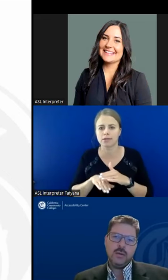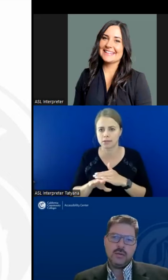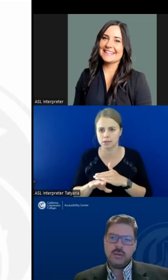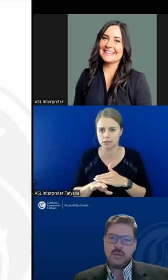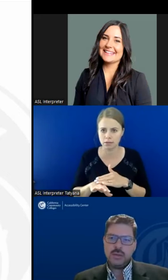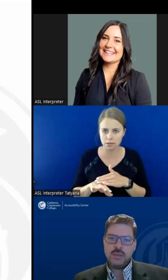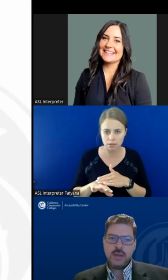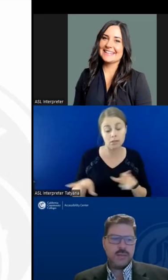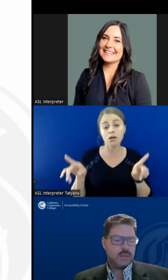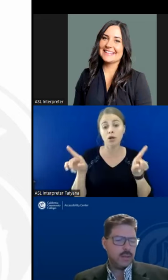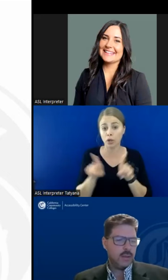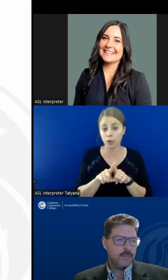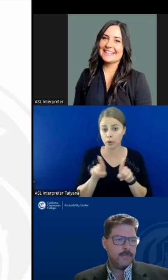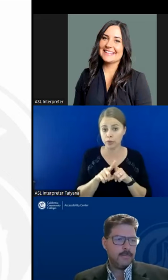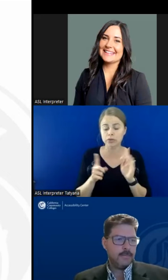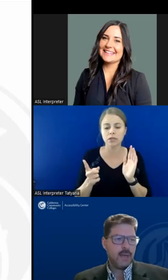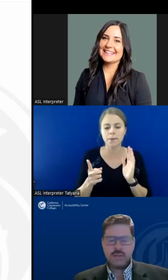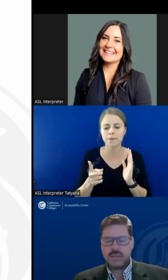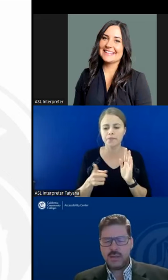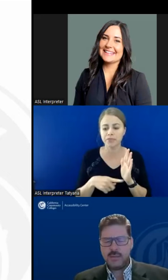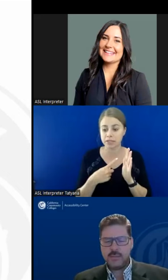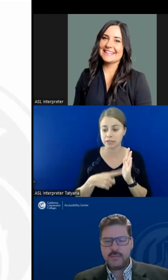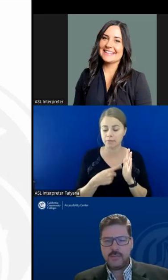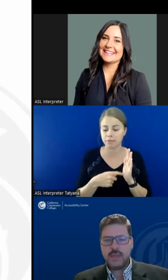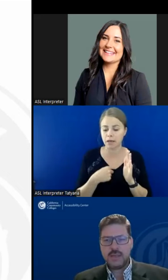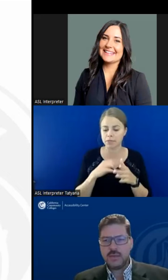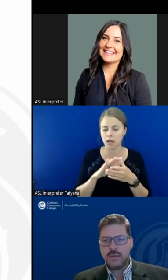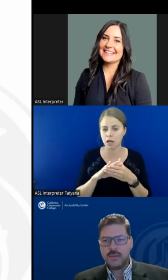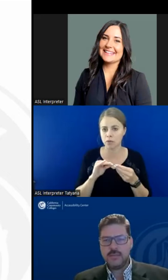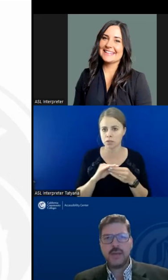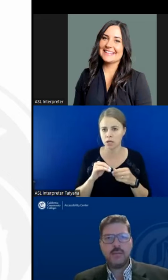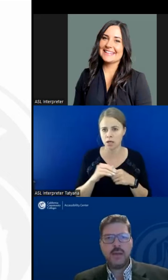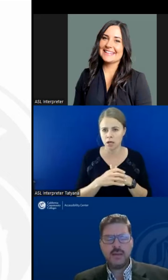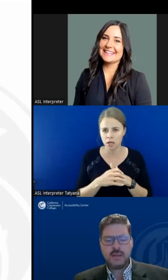Also sometimes I would say it's even recommended